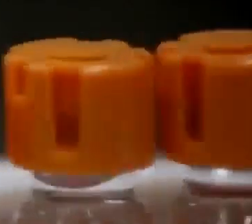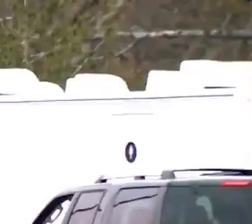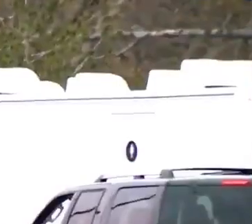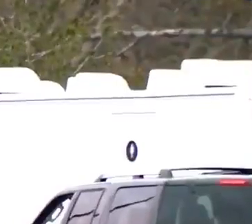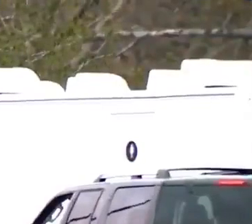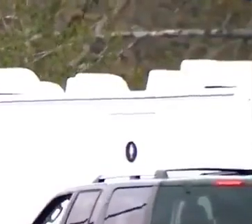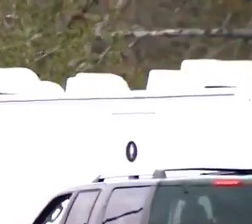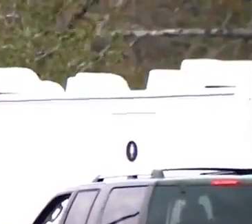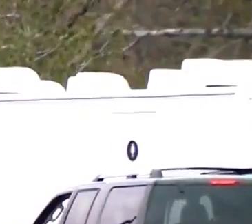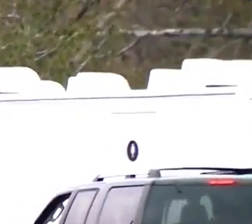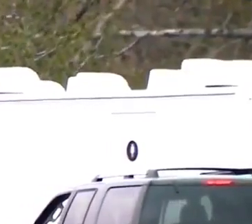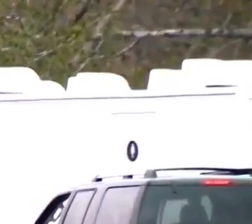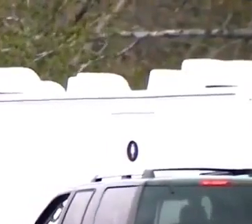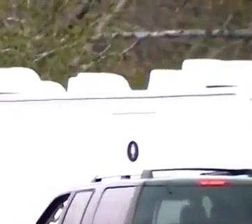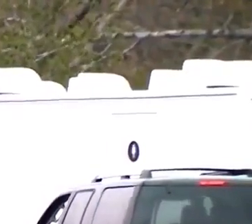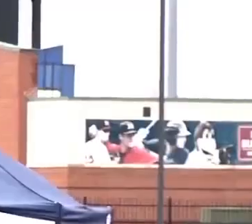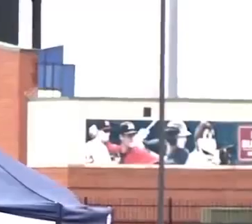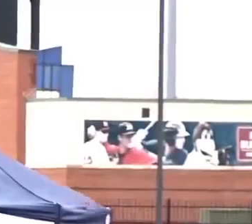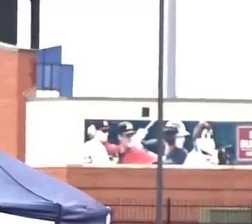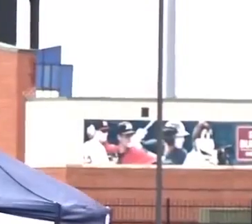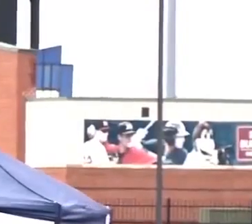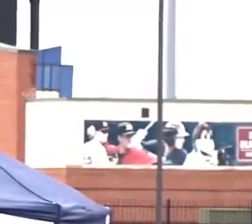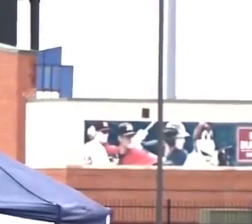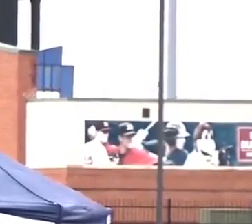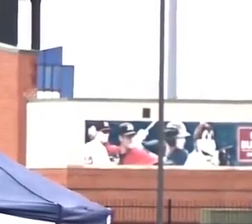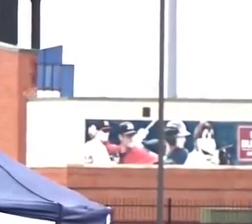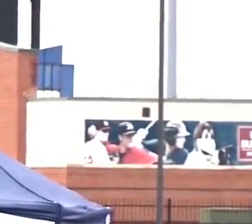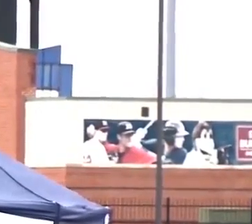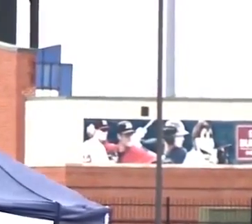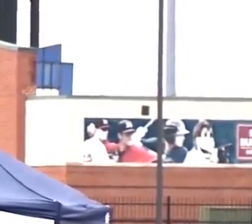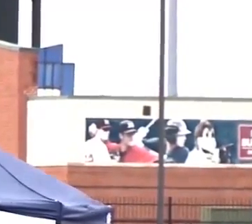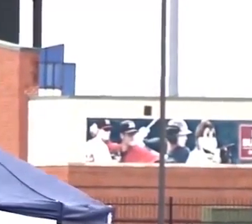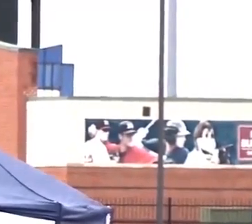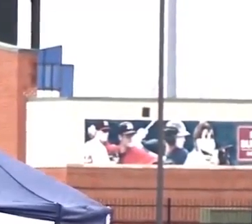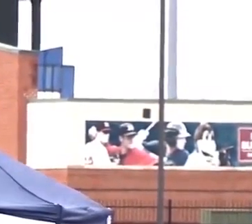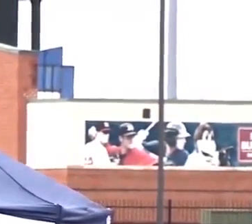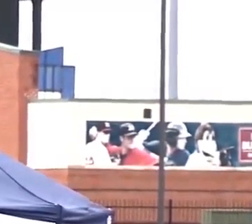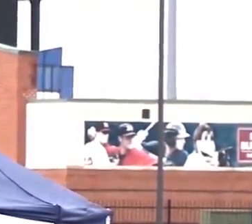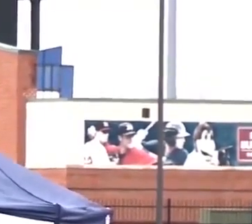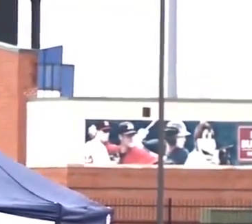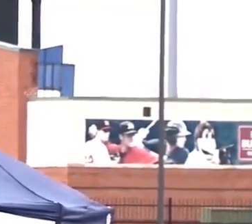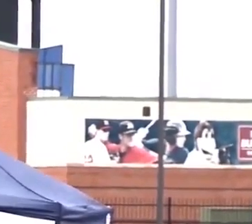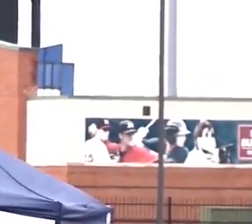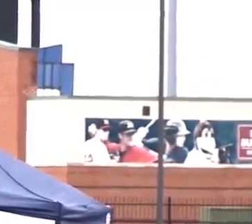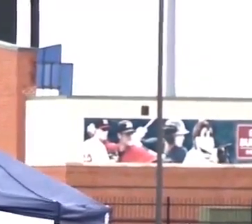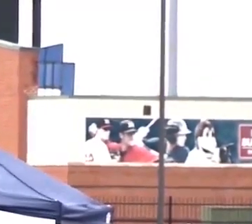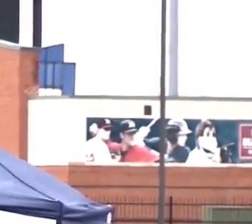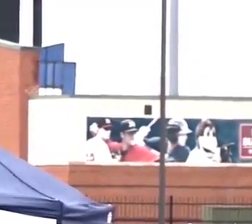AMERICANS MAKE UP 16 PERCENT OF TOTAL VACCINATIONS YET REPRESENT 37 PERCENT OF THE STATES POPULATION.